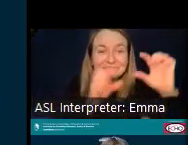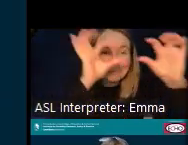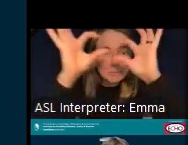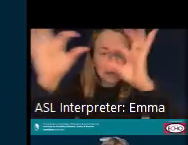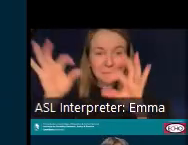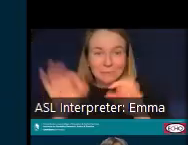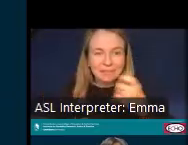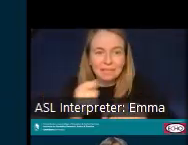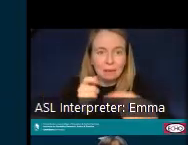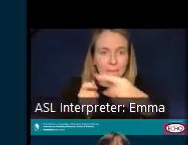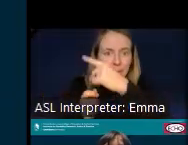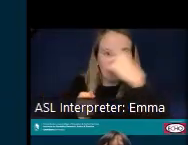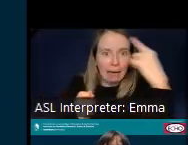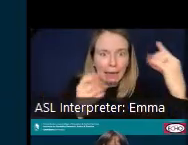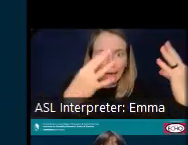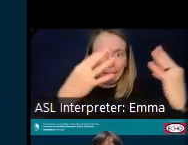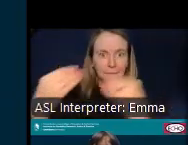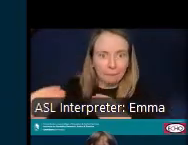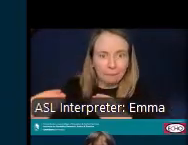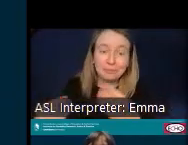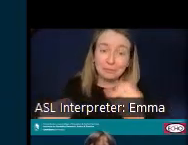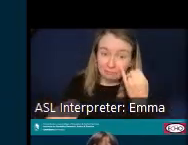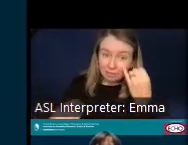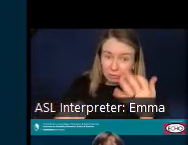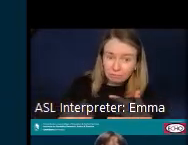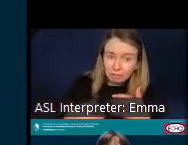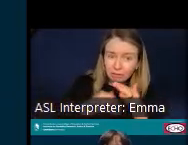screens. So if you feel comfortable, turn on your set